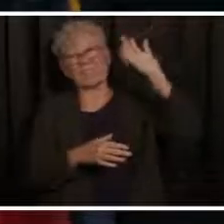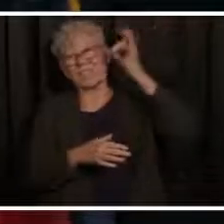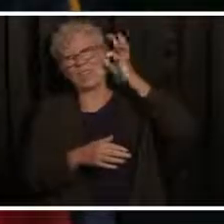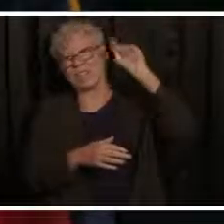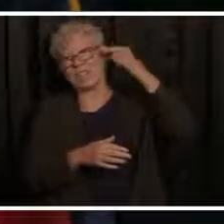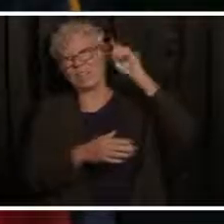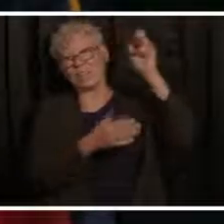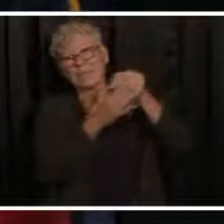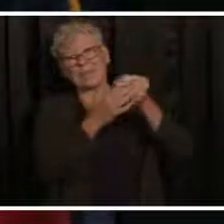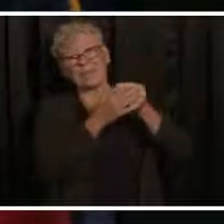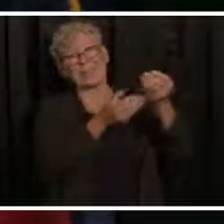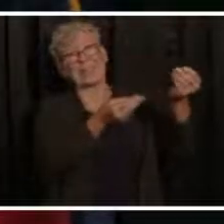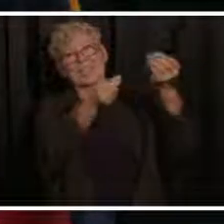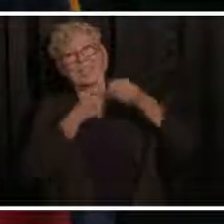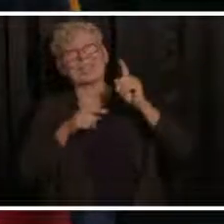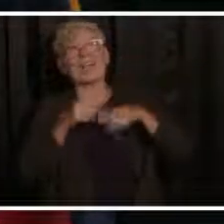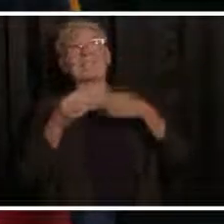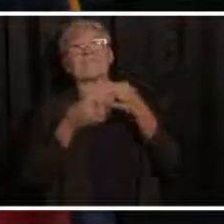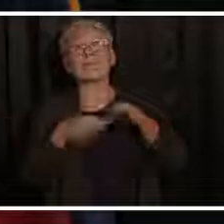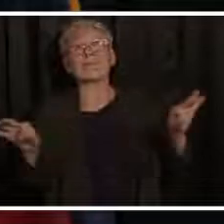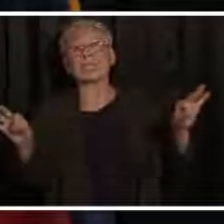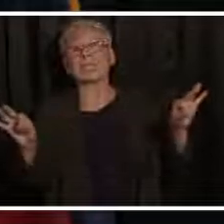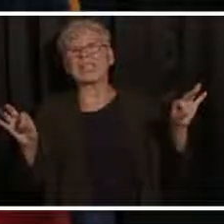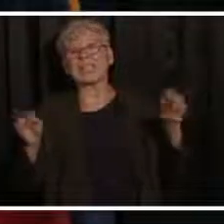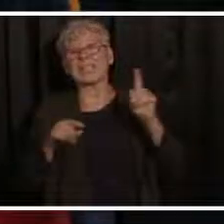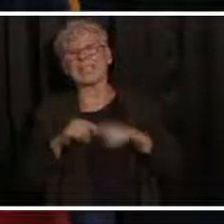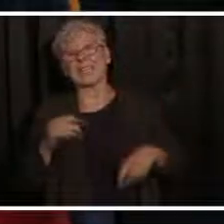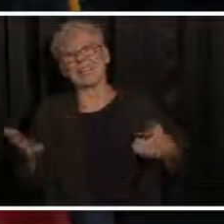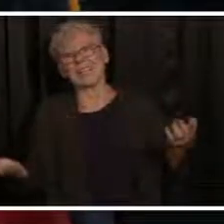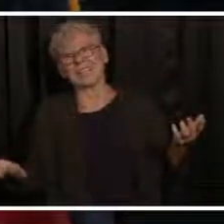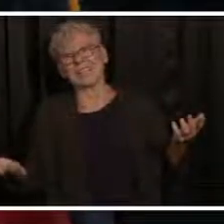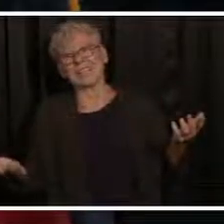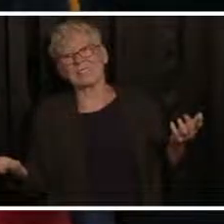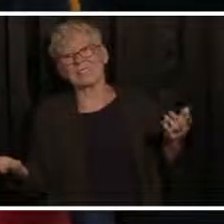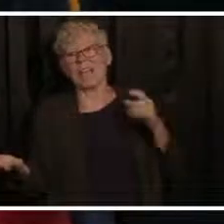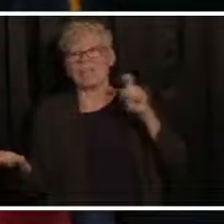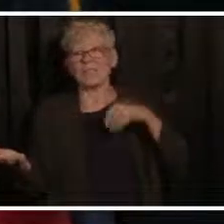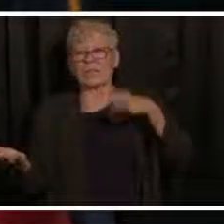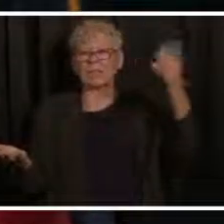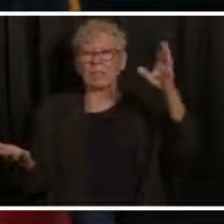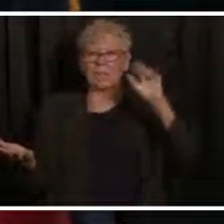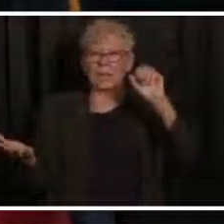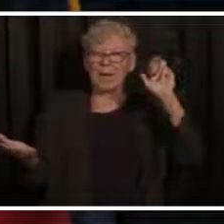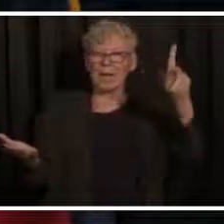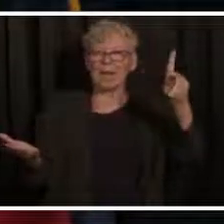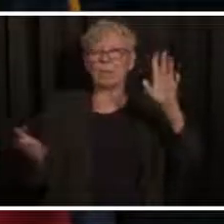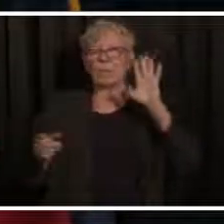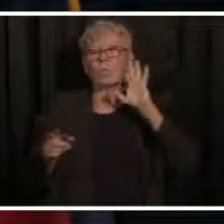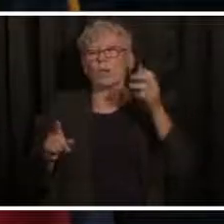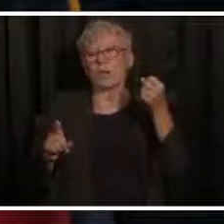think that uh writing a check back to them and returning it would be very short sighted economically for our state. Uh